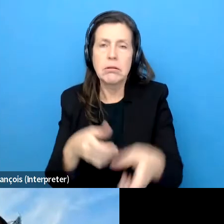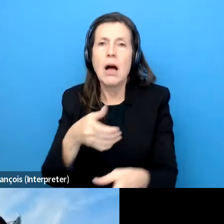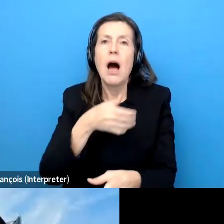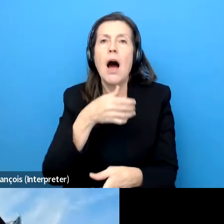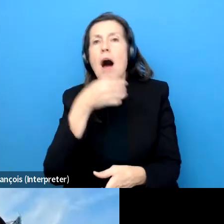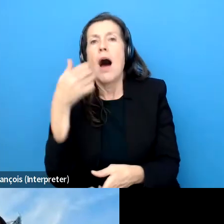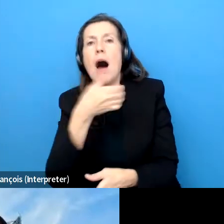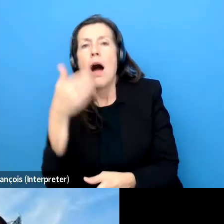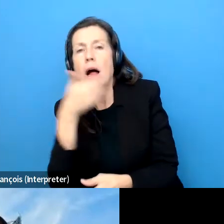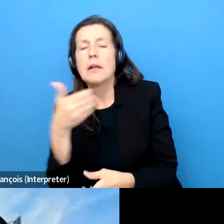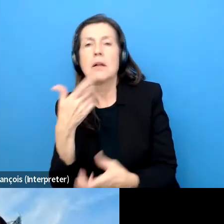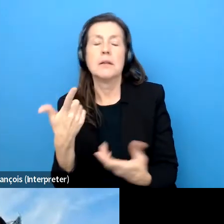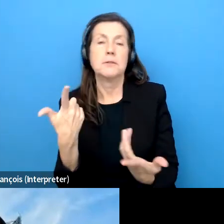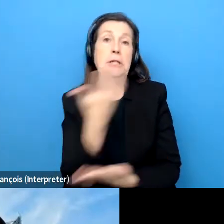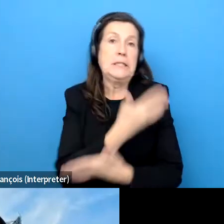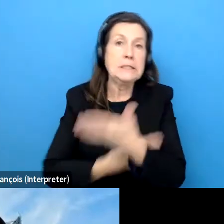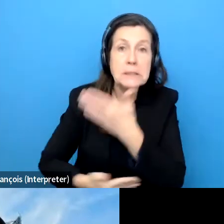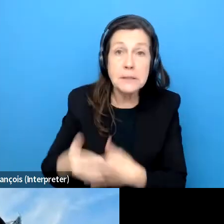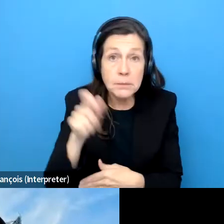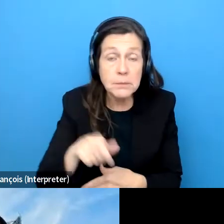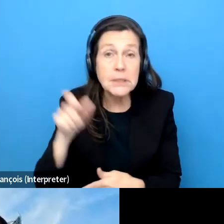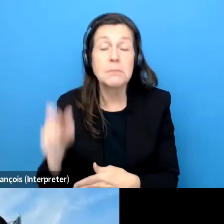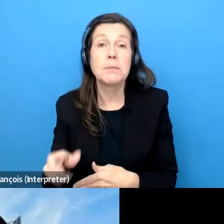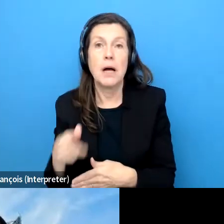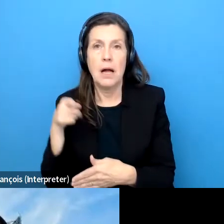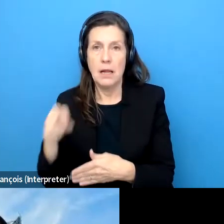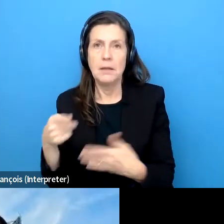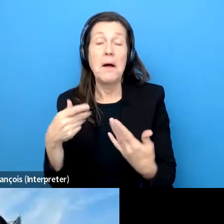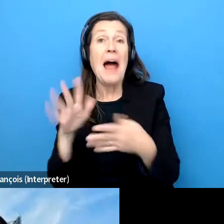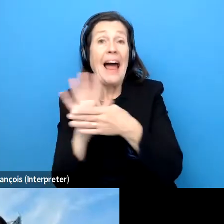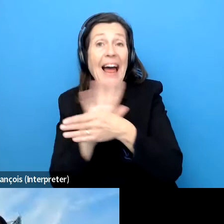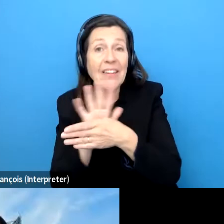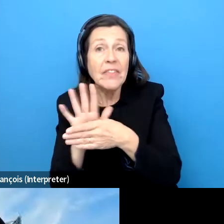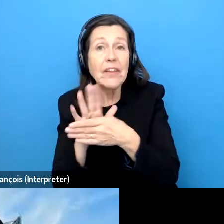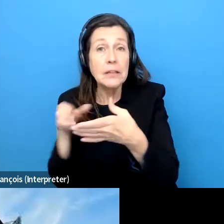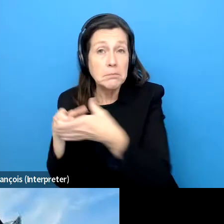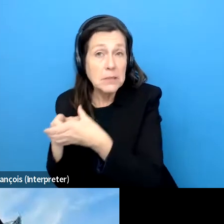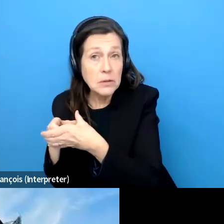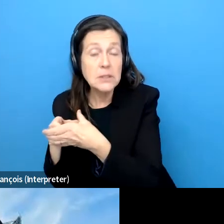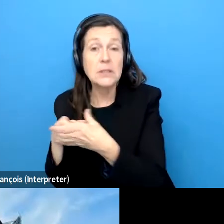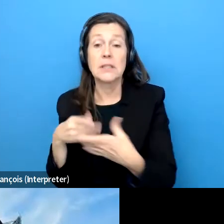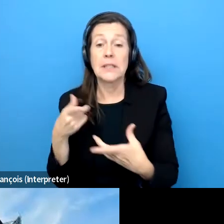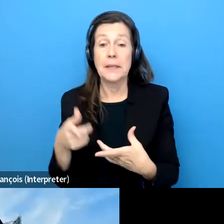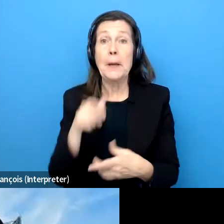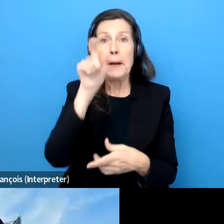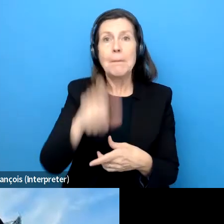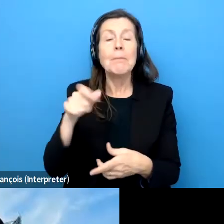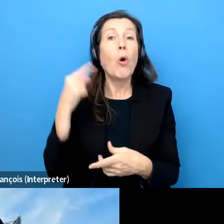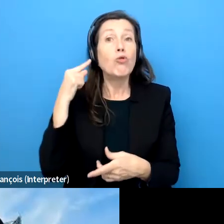physically disabled people who belong to ethnic minorities, including people from the Roma communities